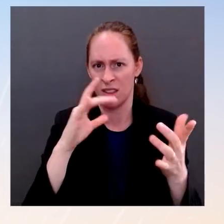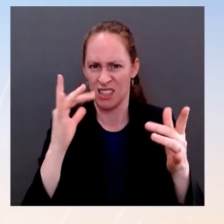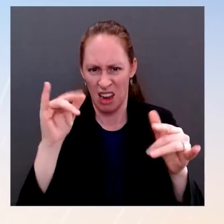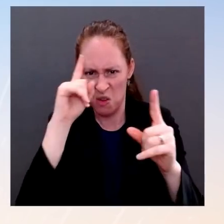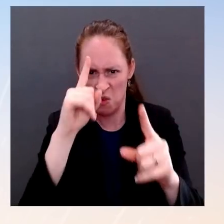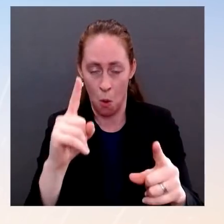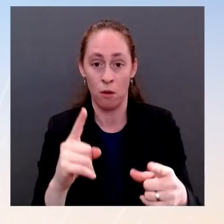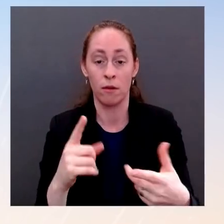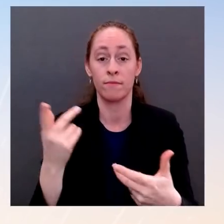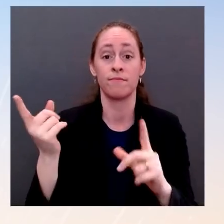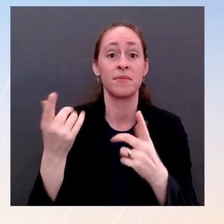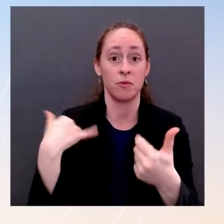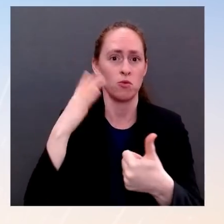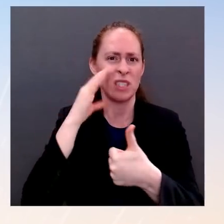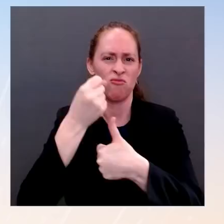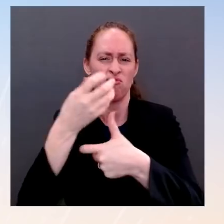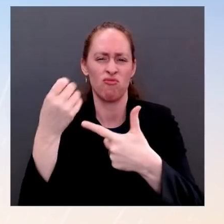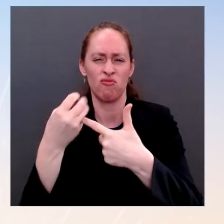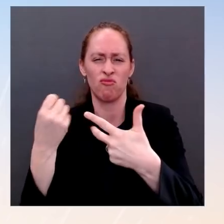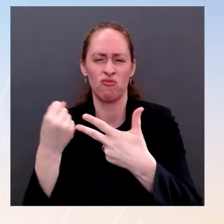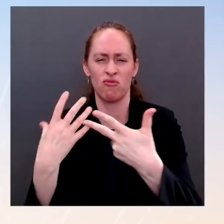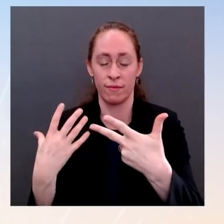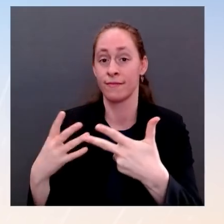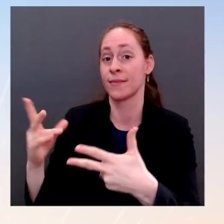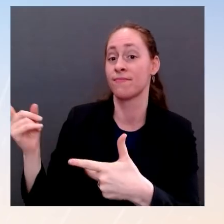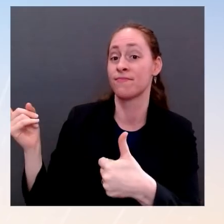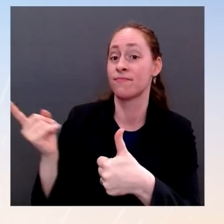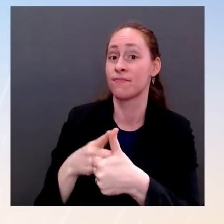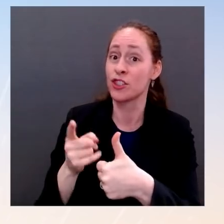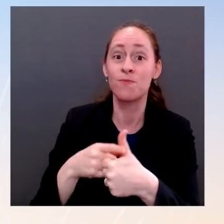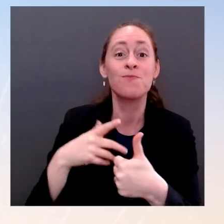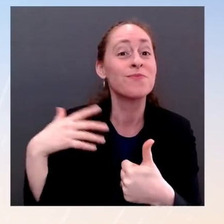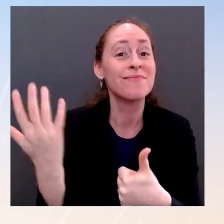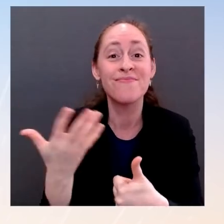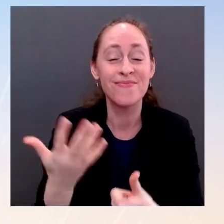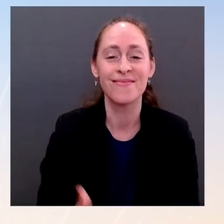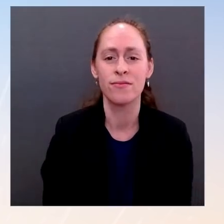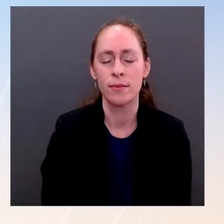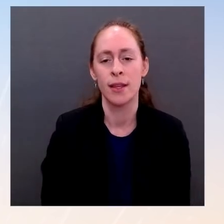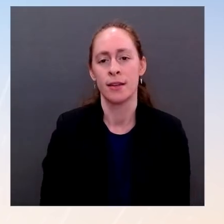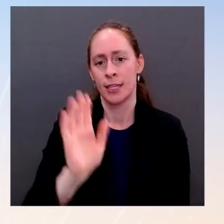or credible cyber threats to the homeland, the U.S. government has been preparing for potential